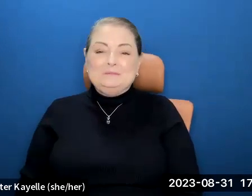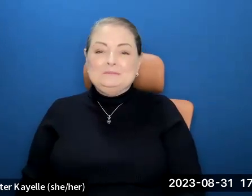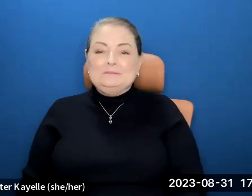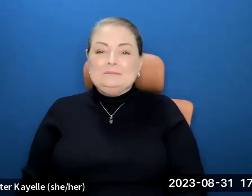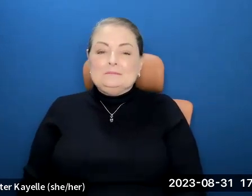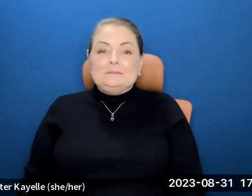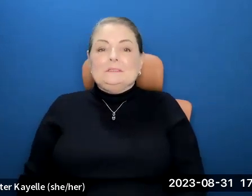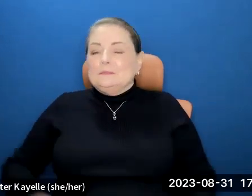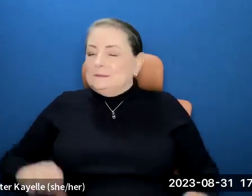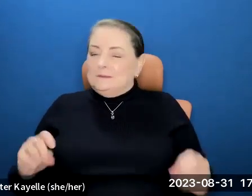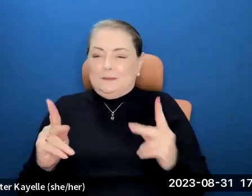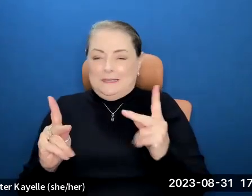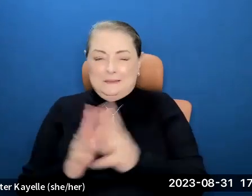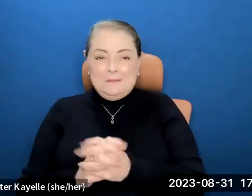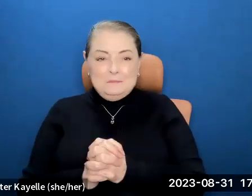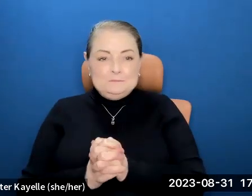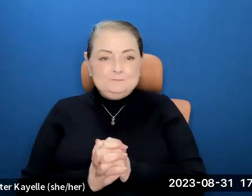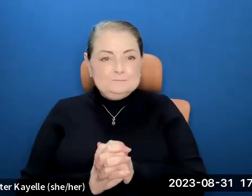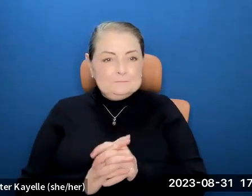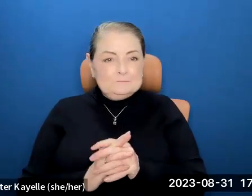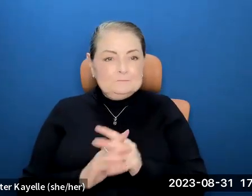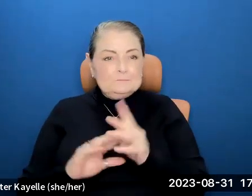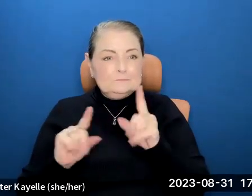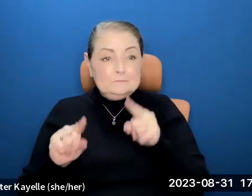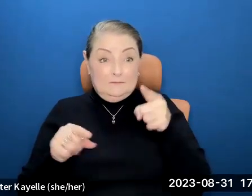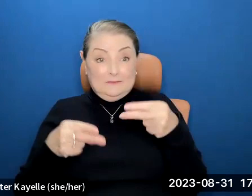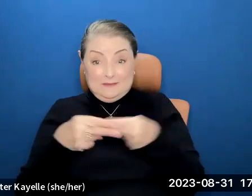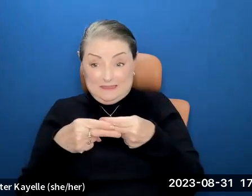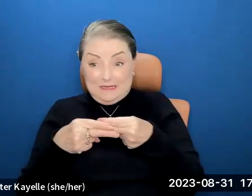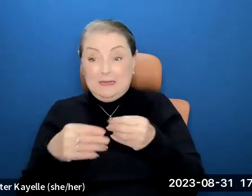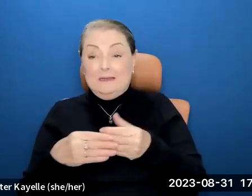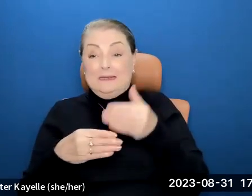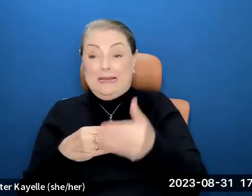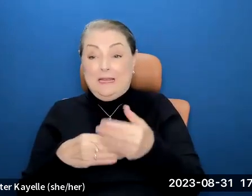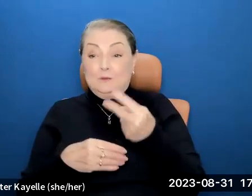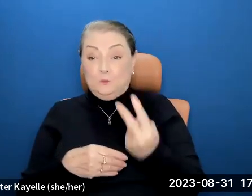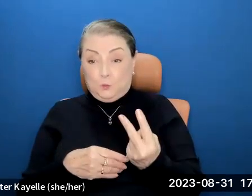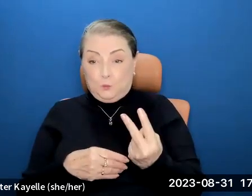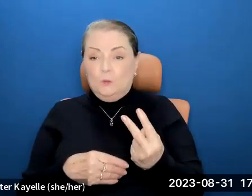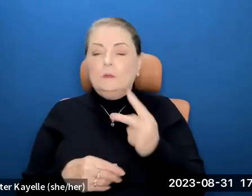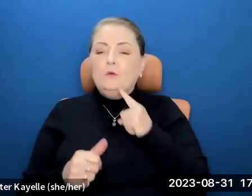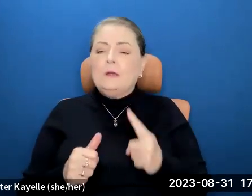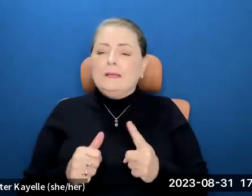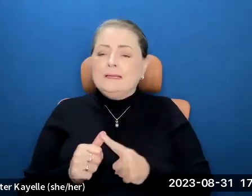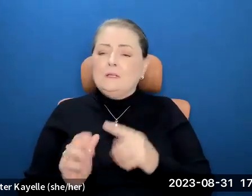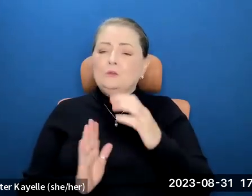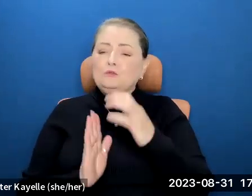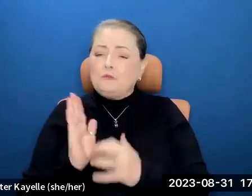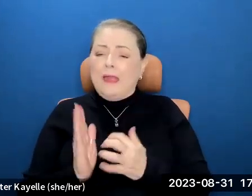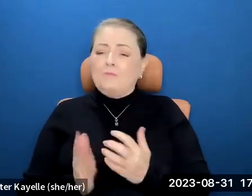alrighty um so this slide and the next two slides are our initial draft recommendations for rule